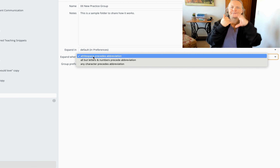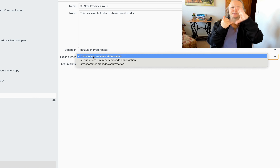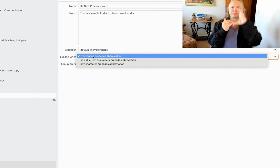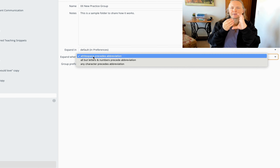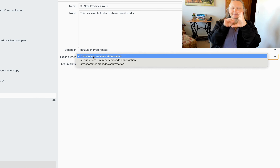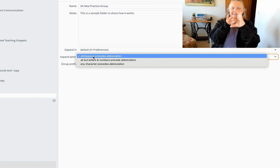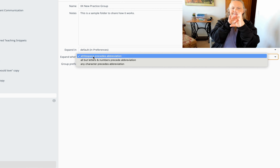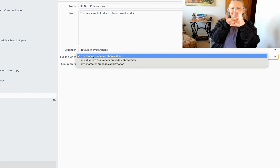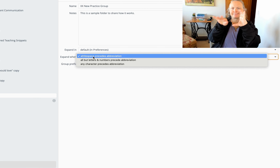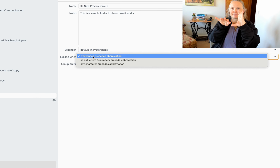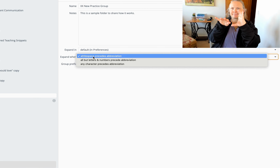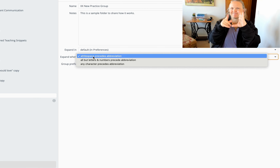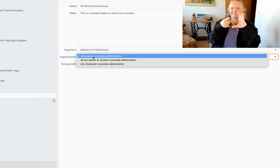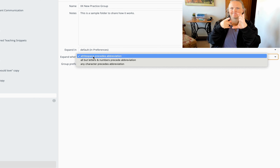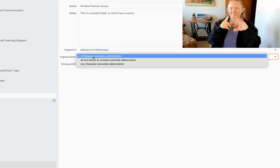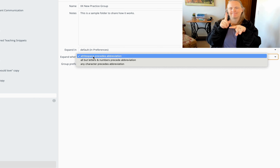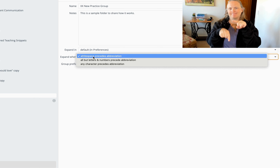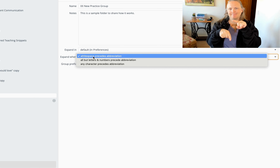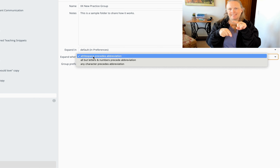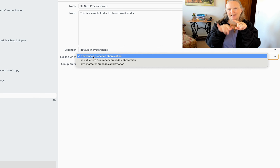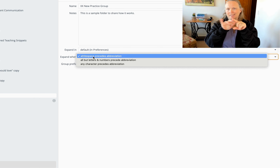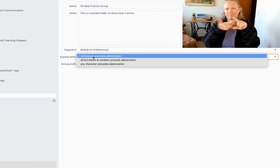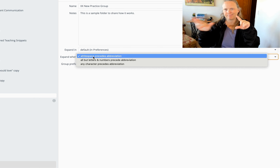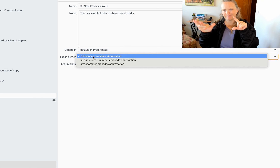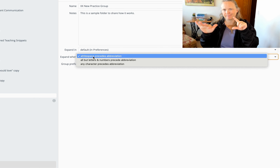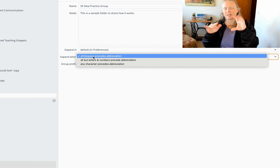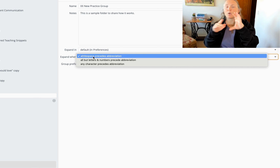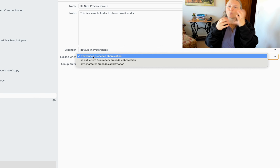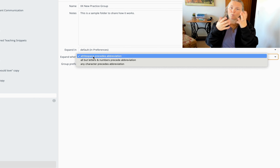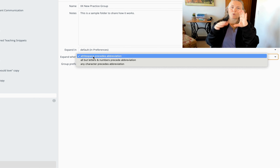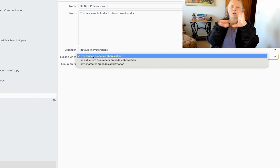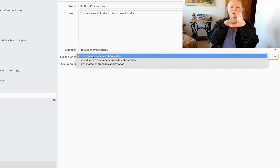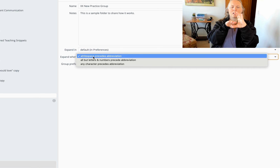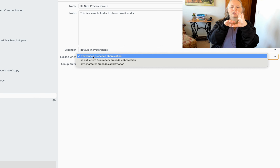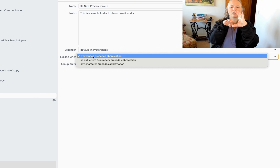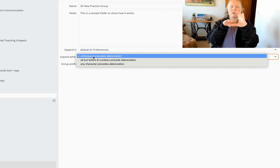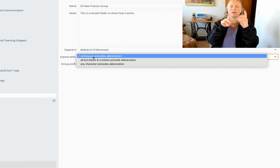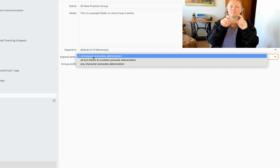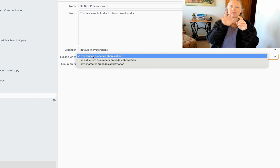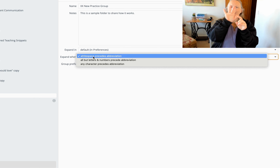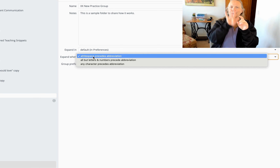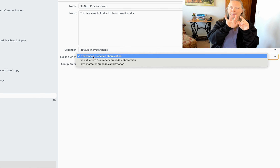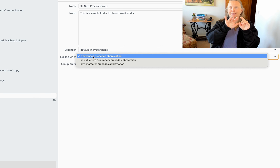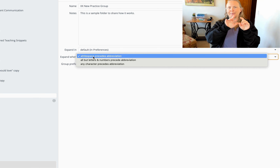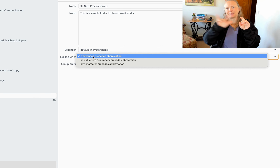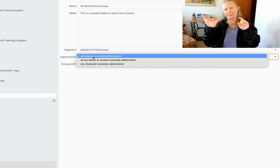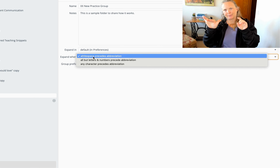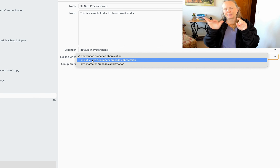But for example, if you had a parentheses and you started typing directly next to the parentheses, this would not expand. Okay.